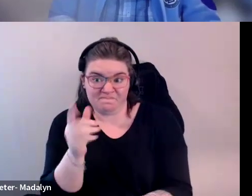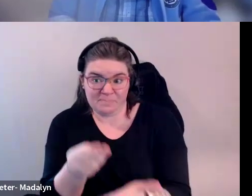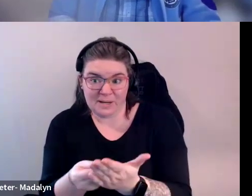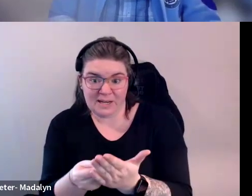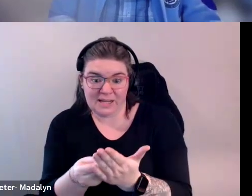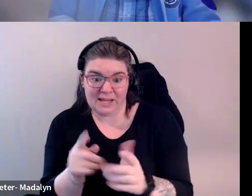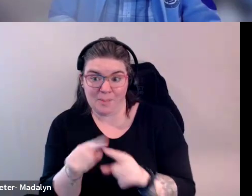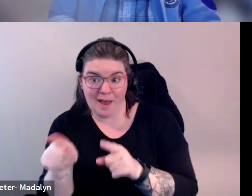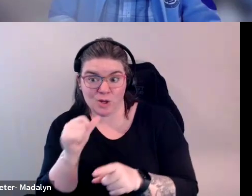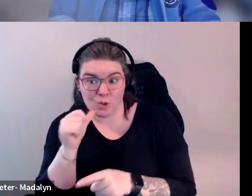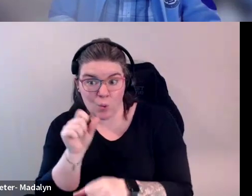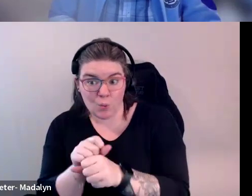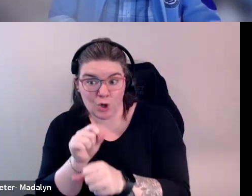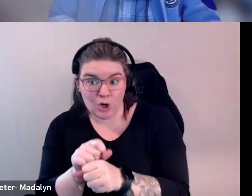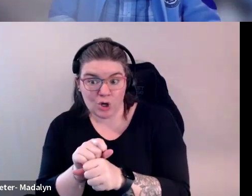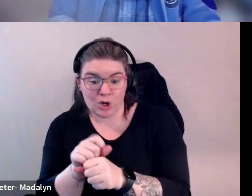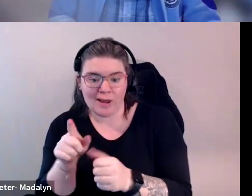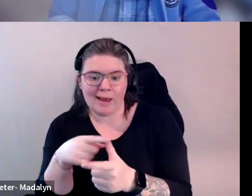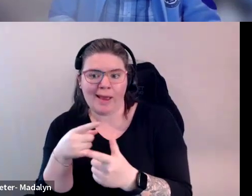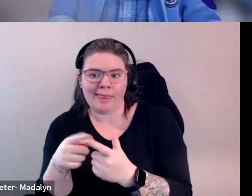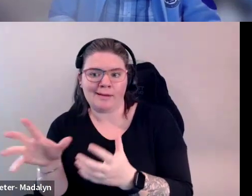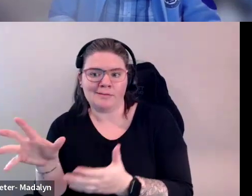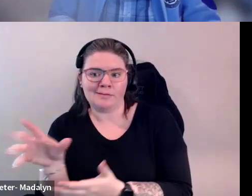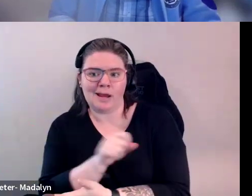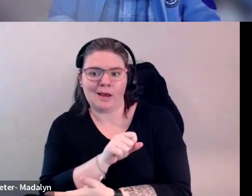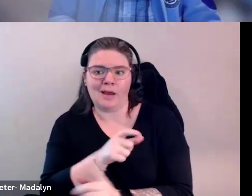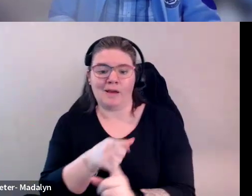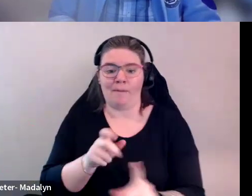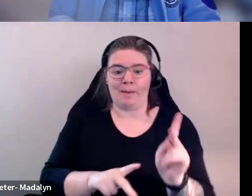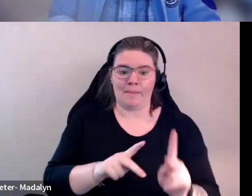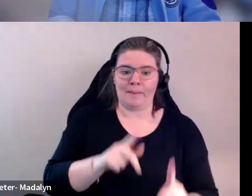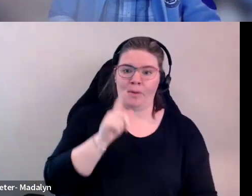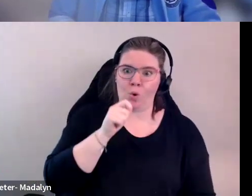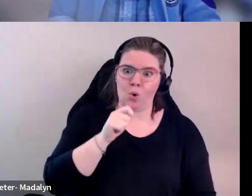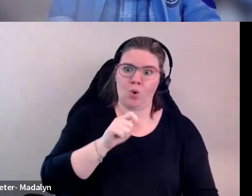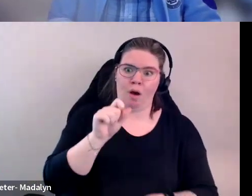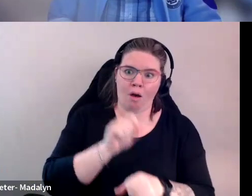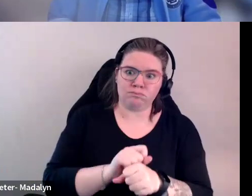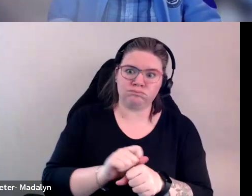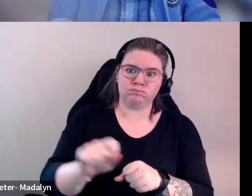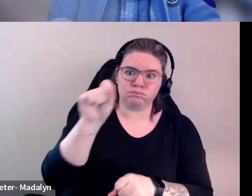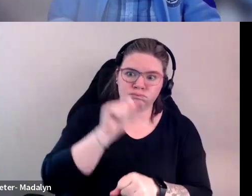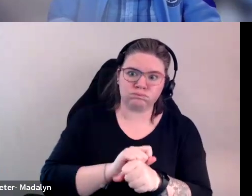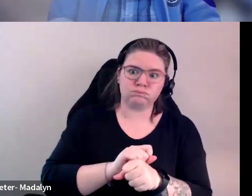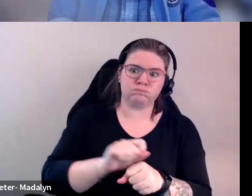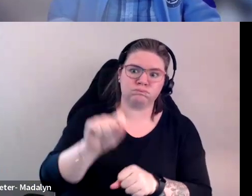Don Posh: and take it out of the hands of the people that do the sweating and bleeding and wiping butts and everything else.